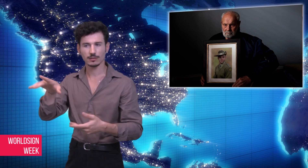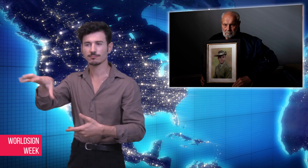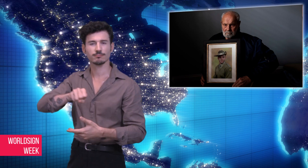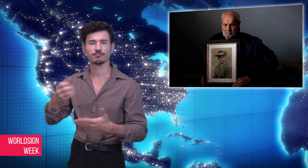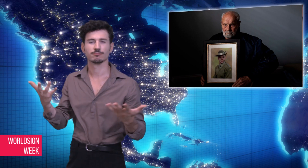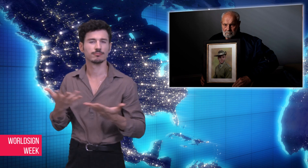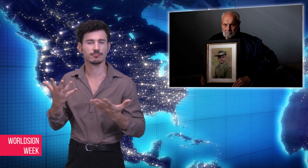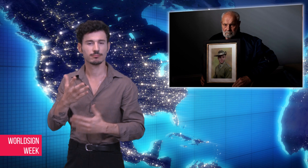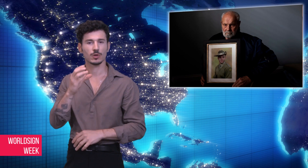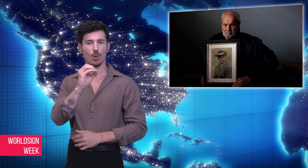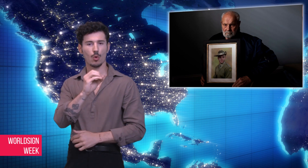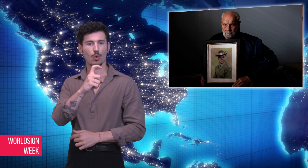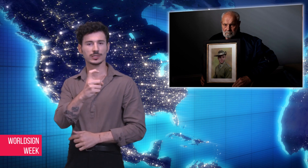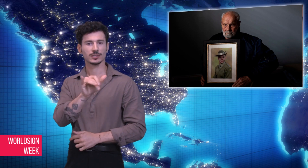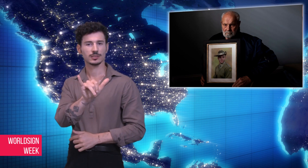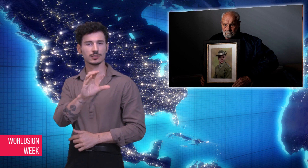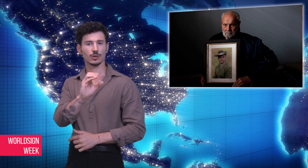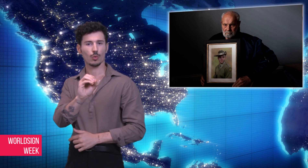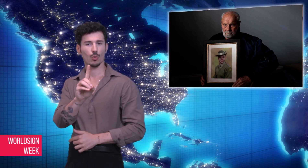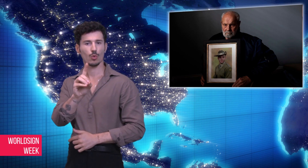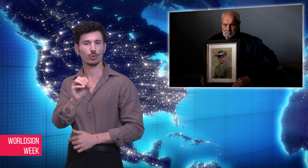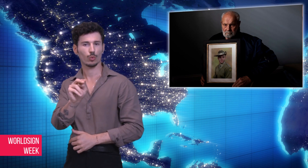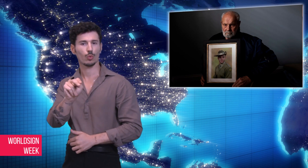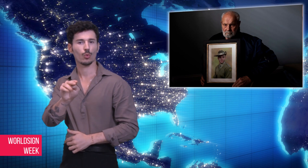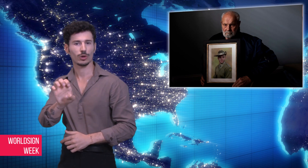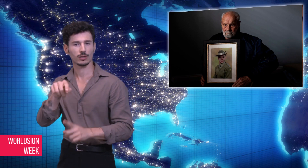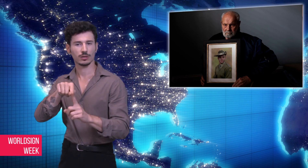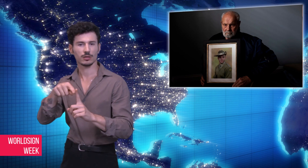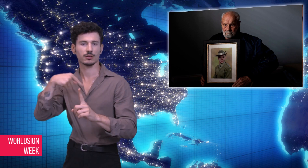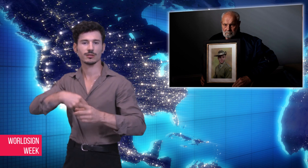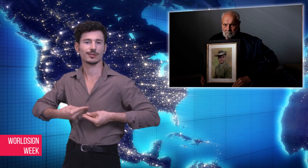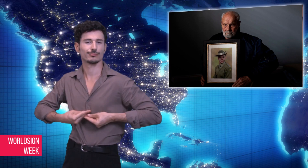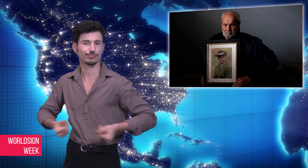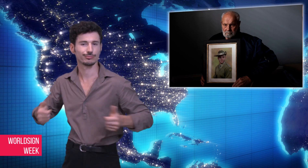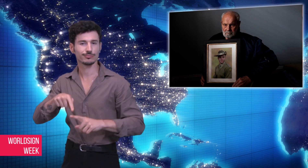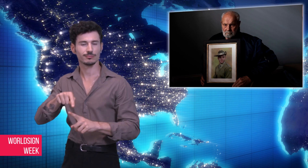He took twenty-seven prescriptions for